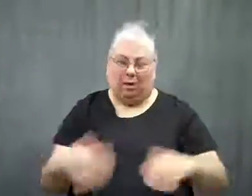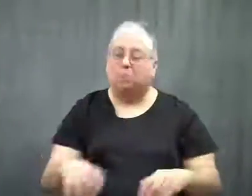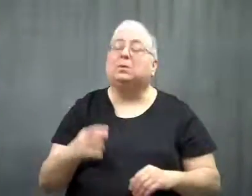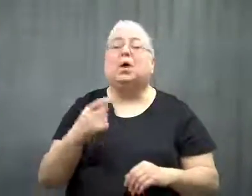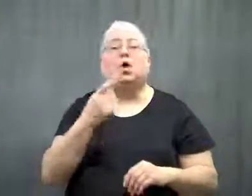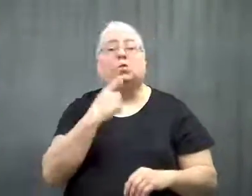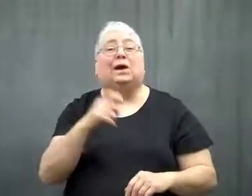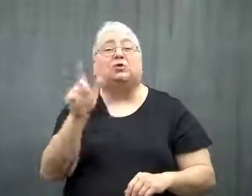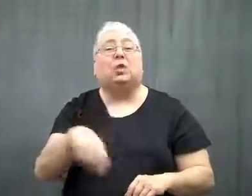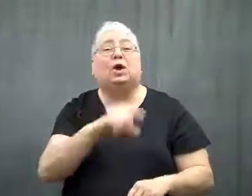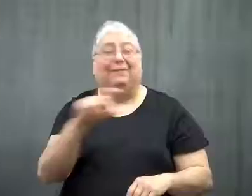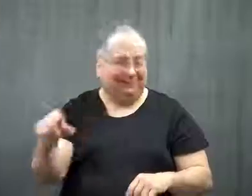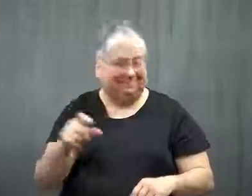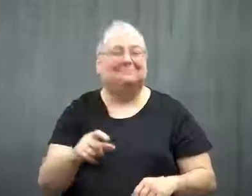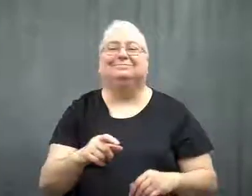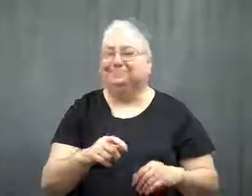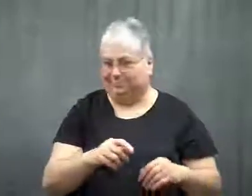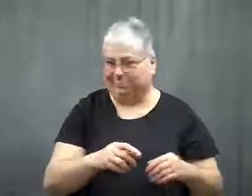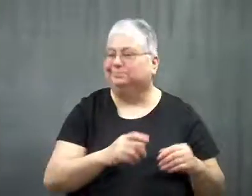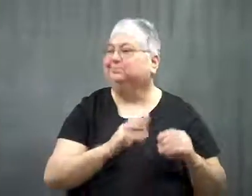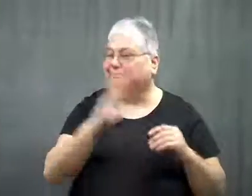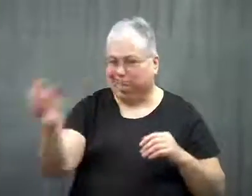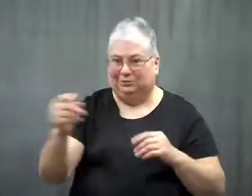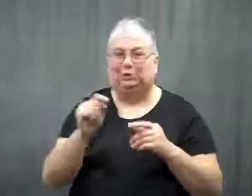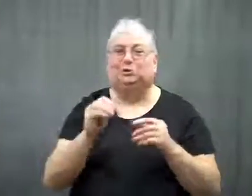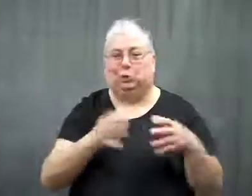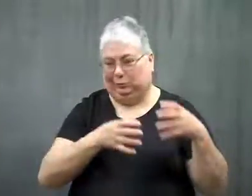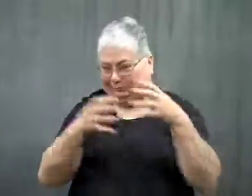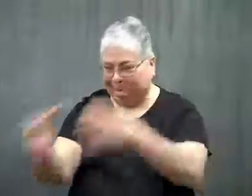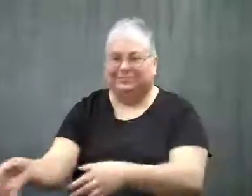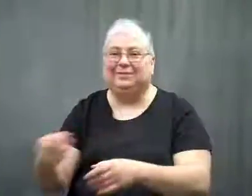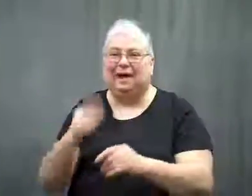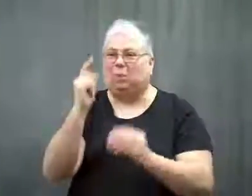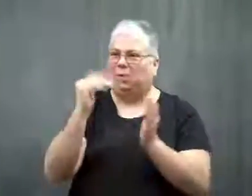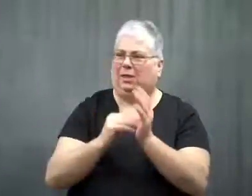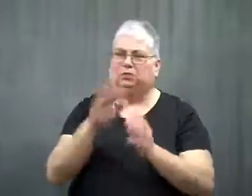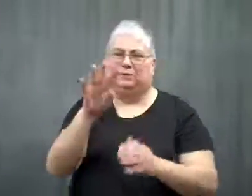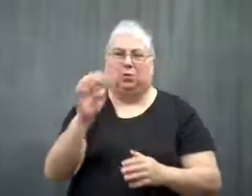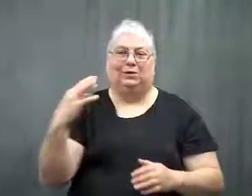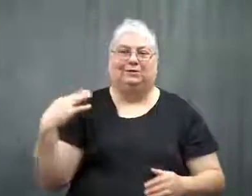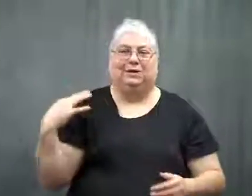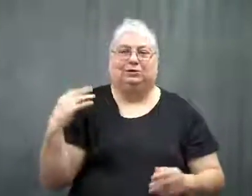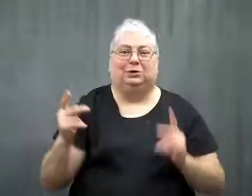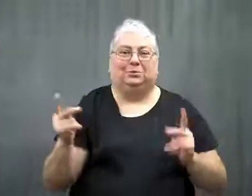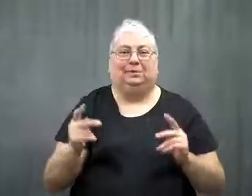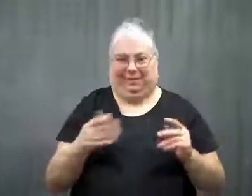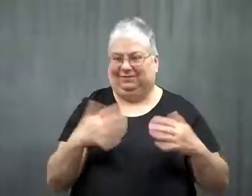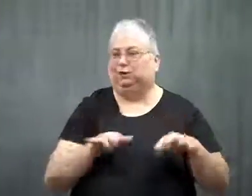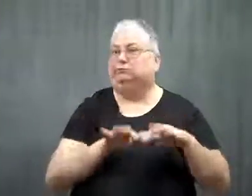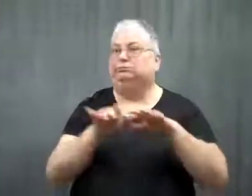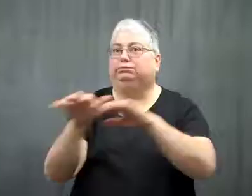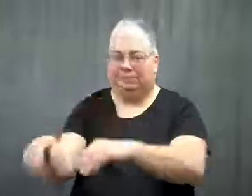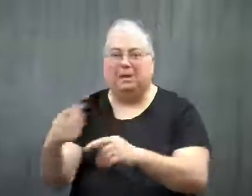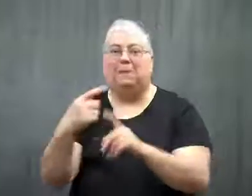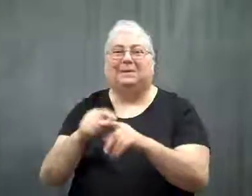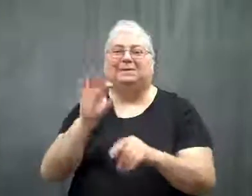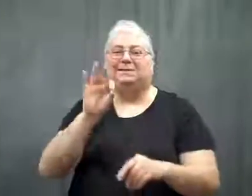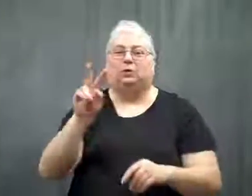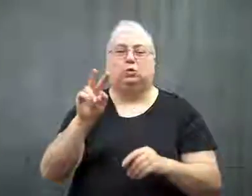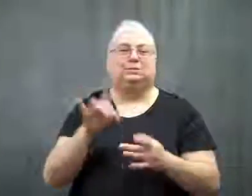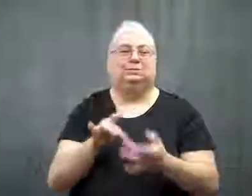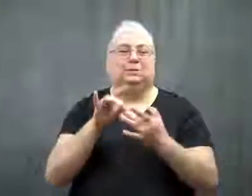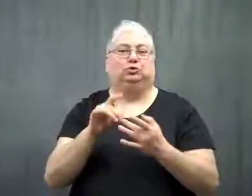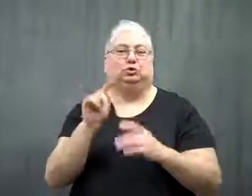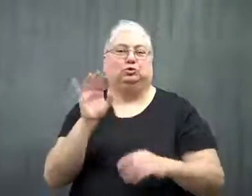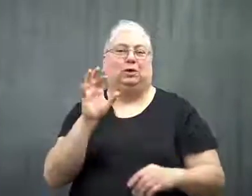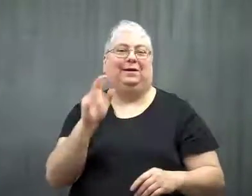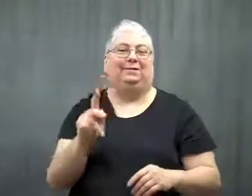The Red Cross is in the area with 1400 volunteers and 92 aid trucks.